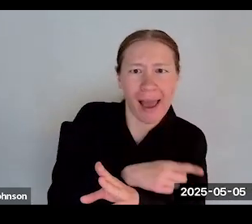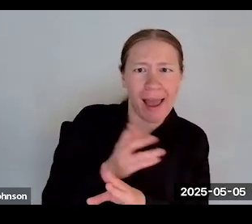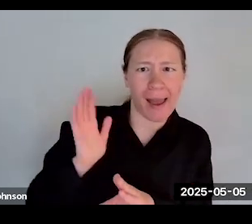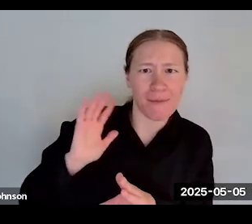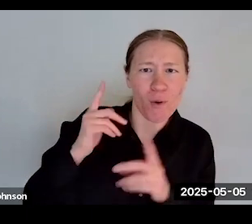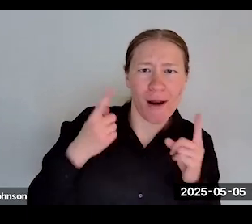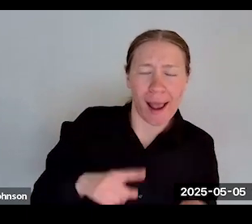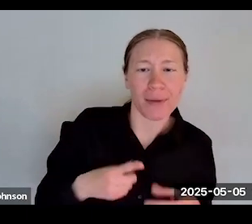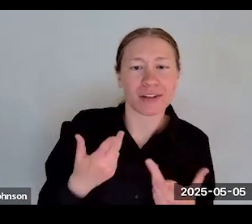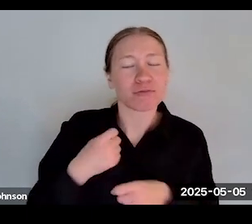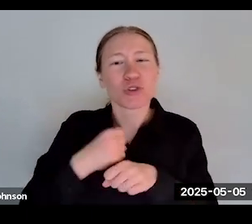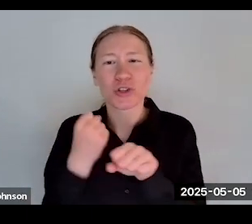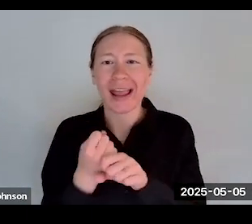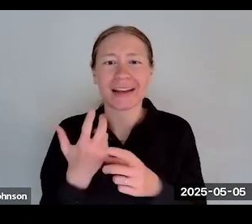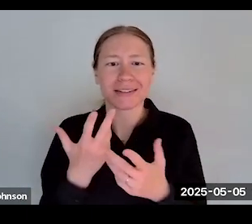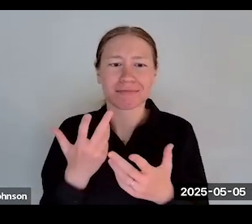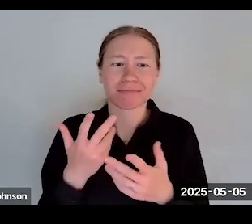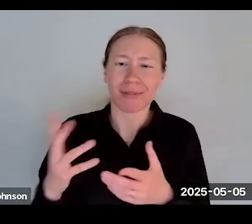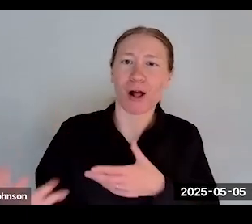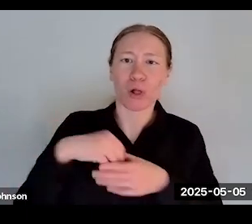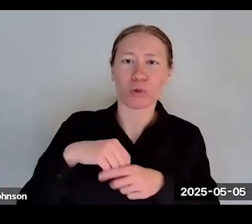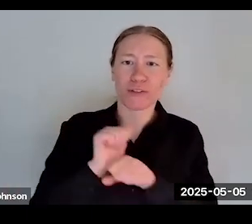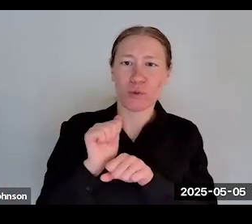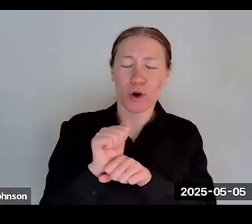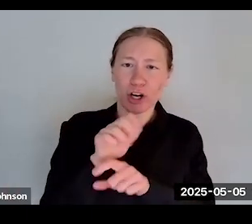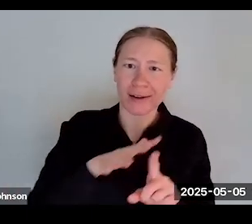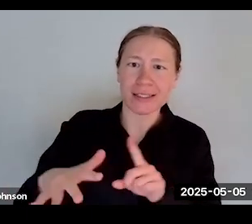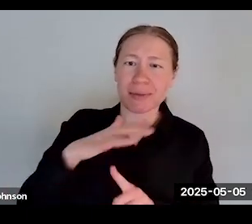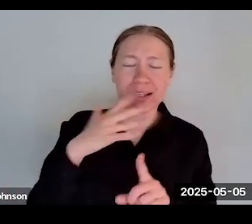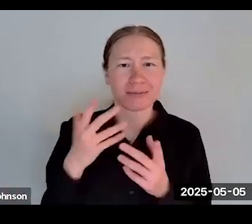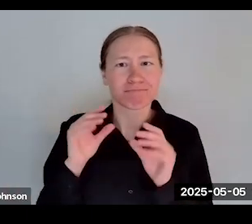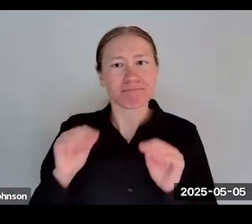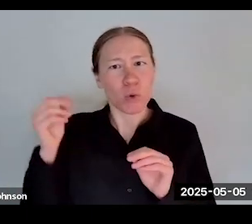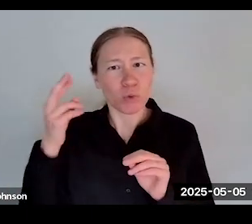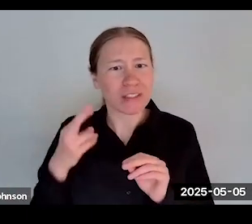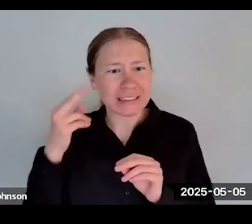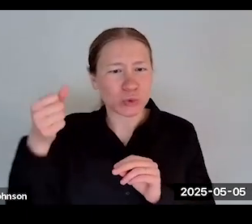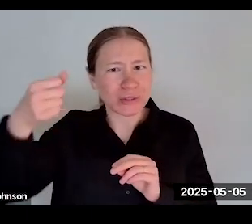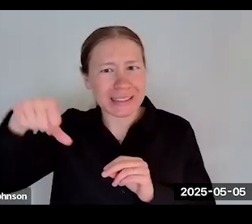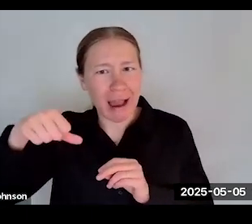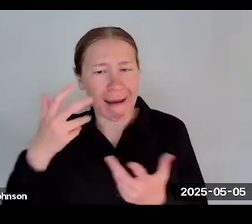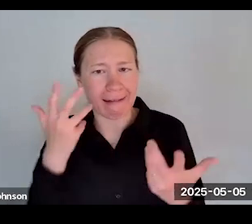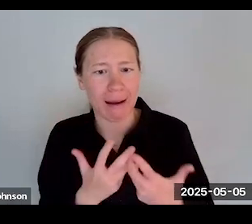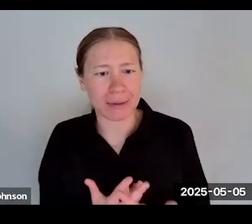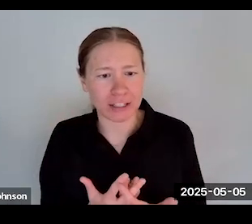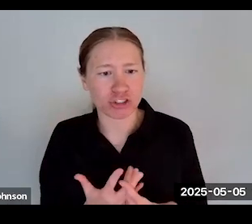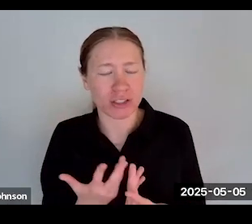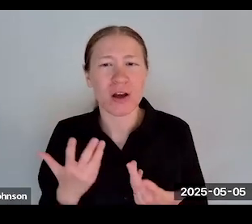to help address those concerns, but they're not a reason to deny an accommodation. And sometimes that what-if mindset